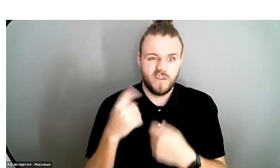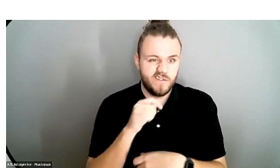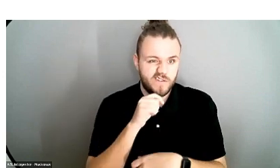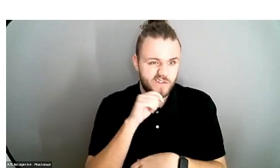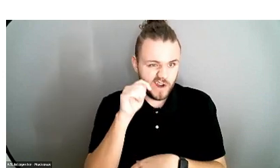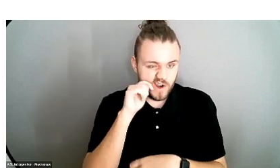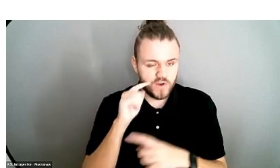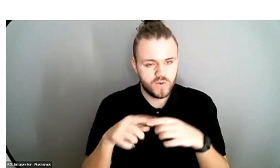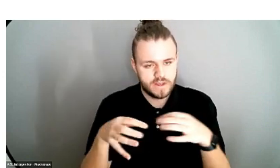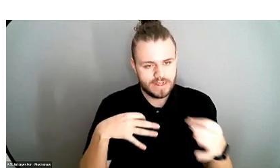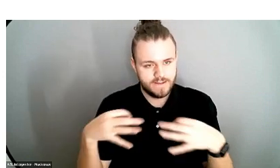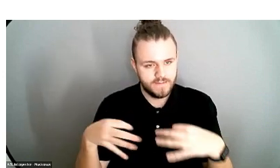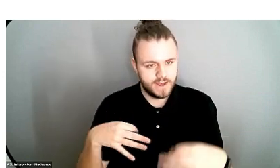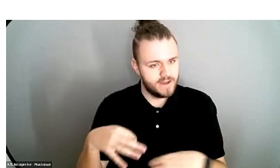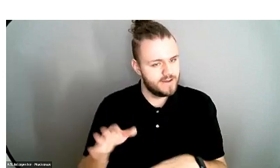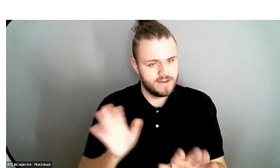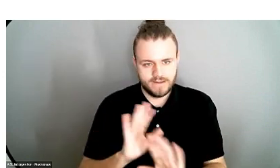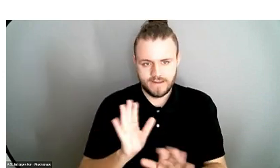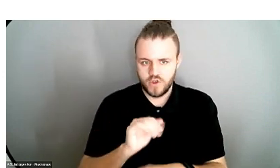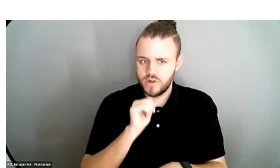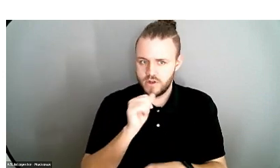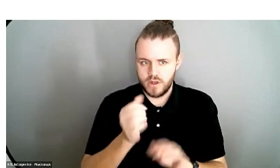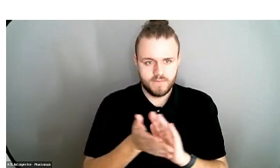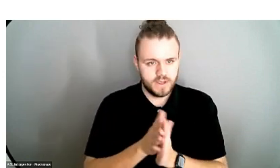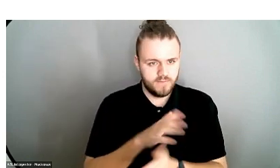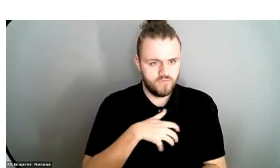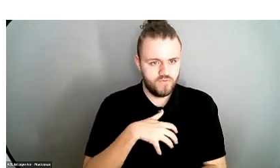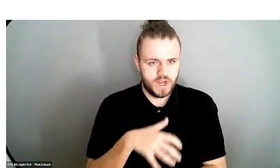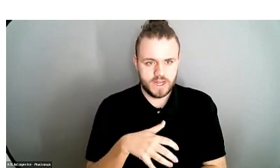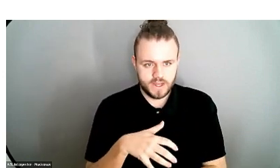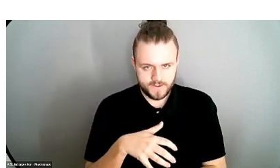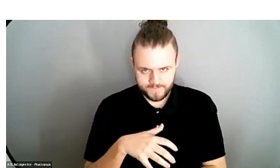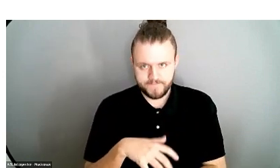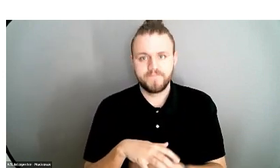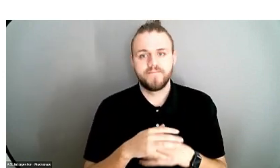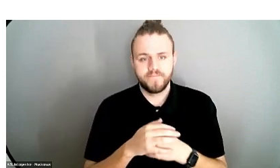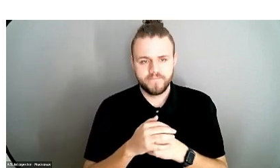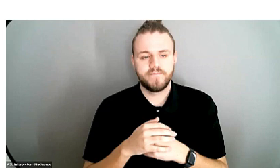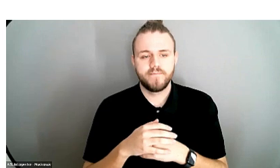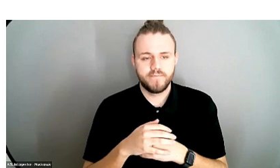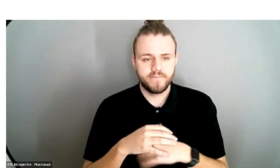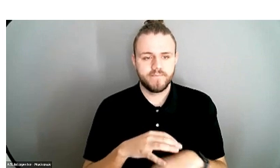to Lisa that she should not get pregnant. next slide.